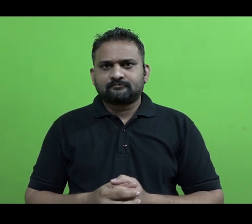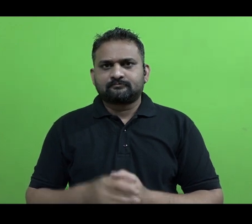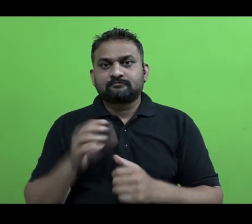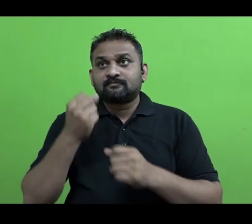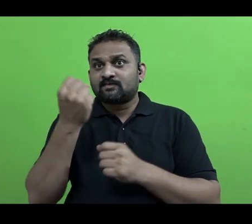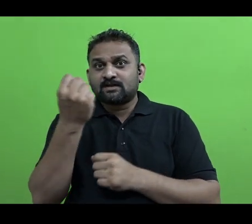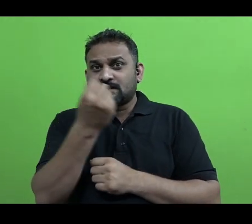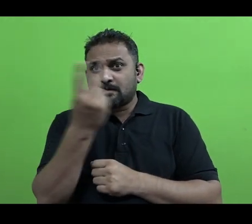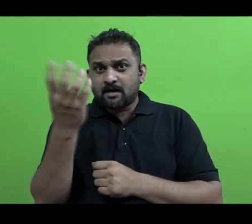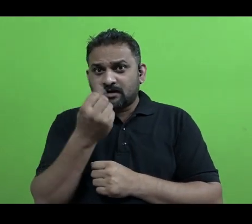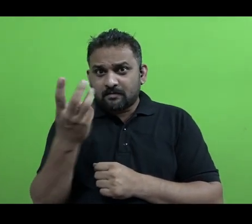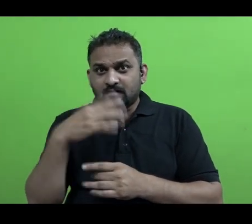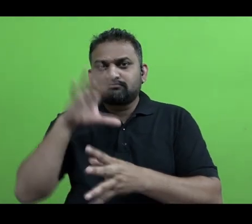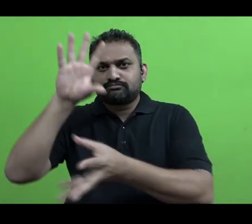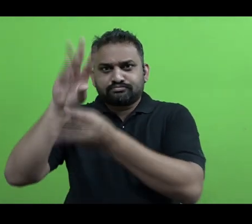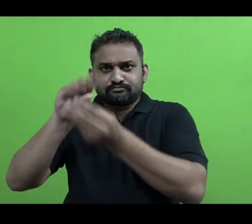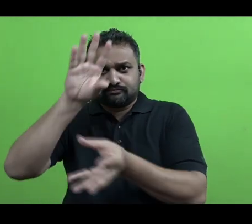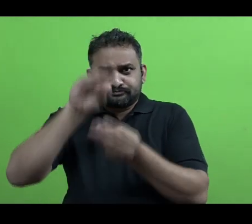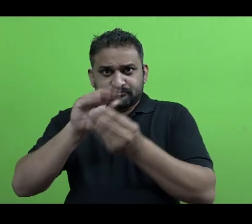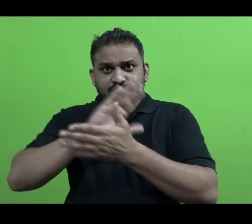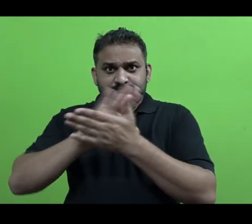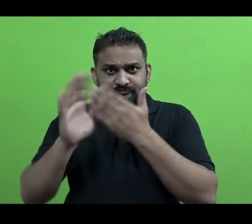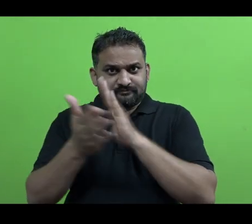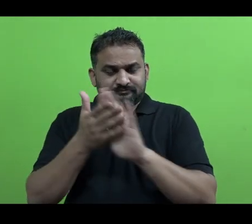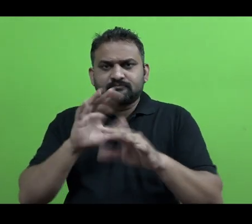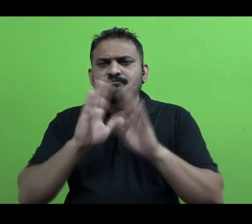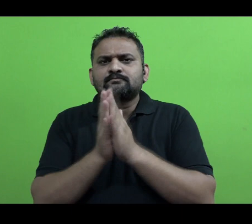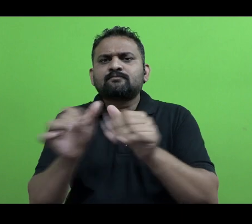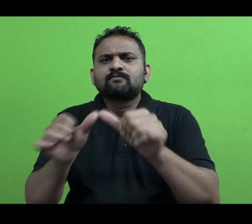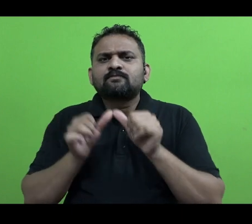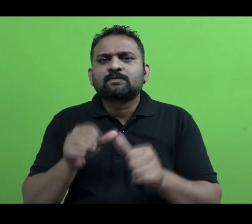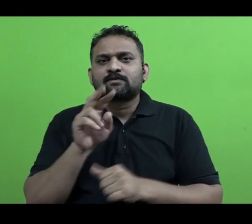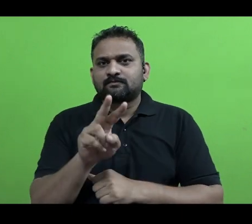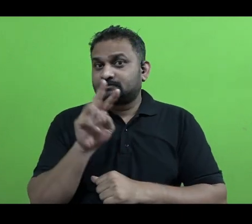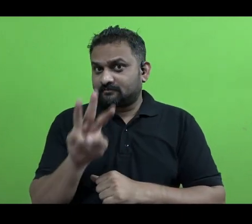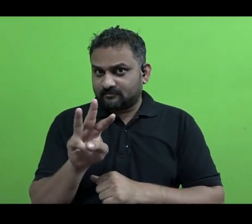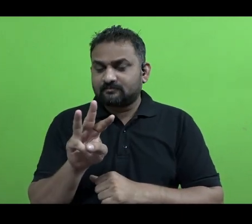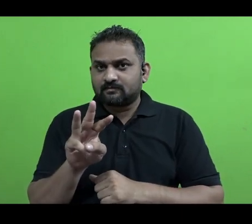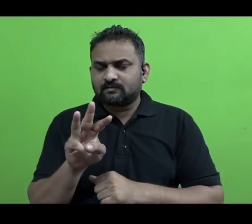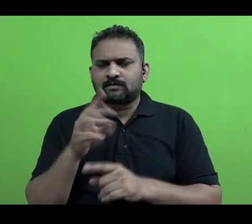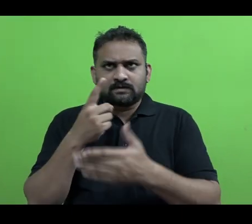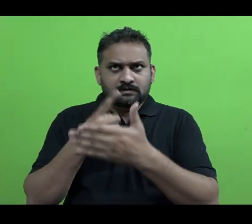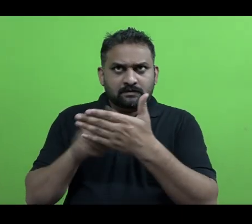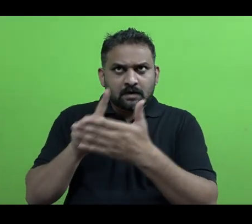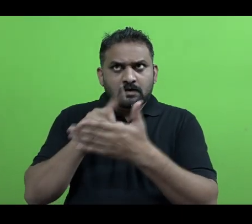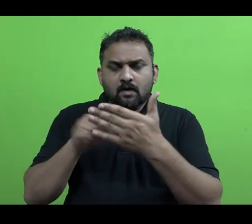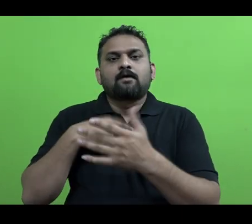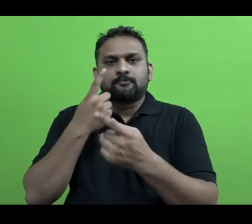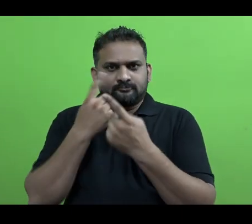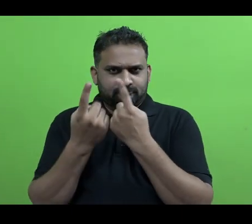So when we added the numbers initially we got the answer 23. Let's make sure that this